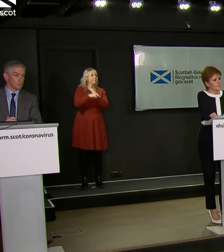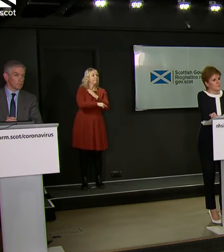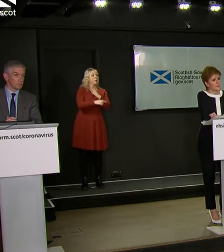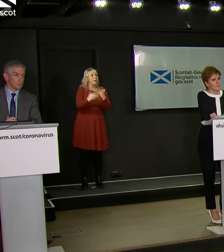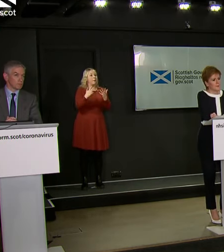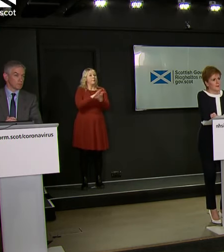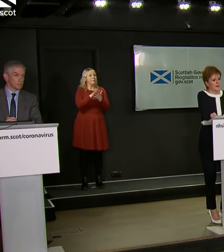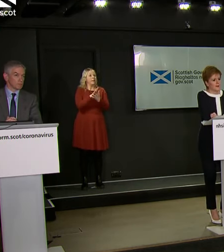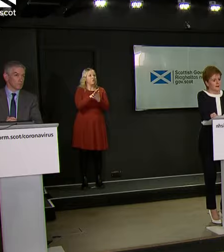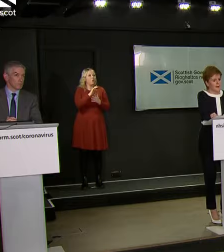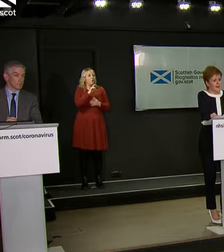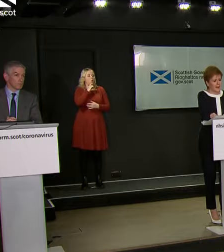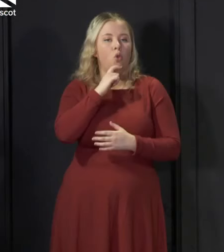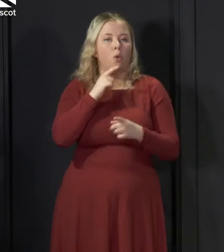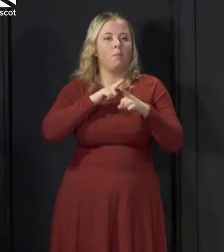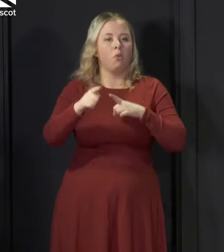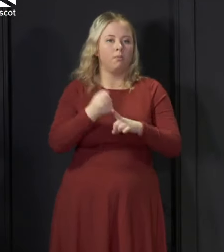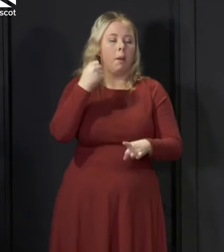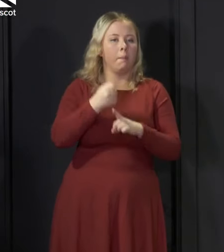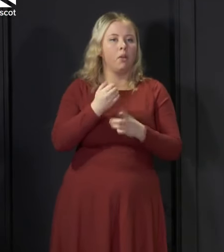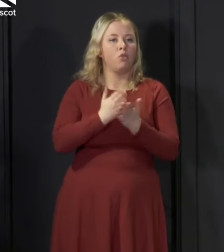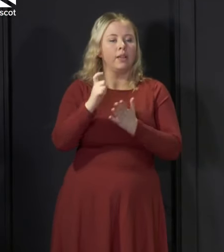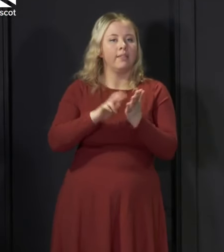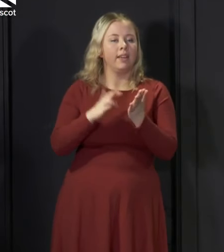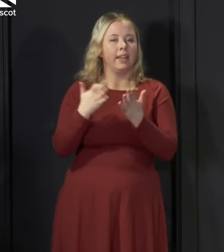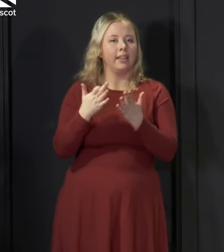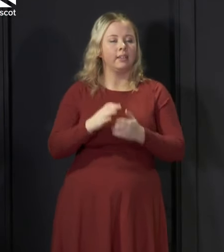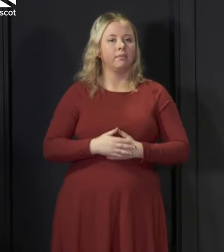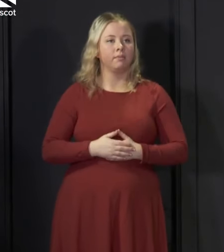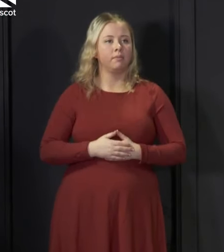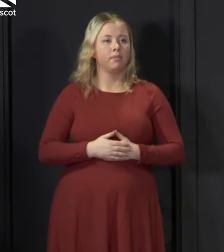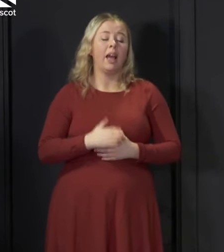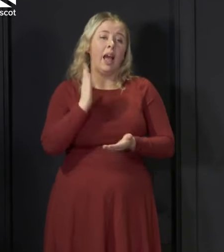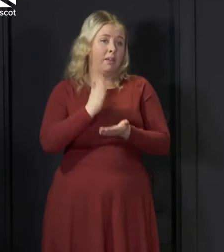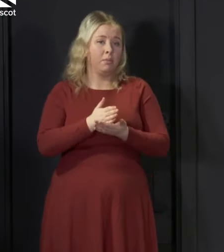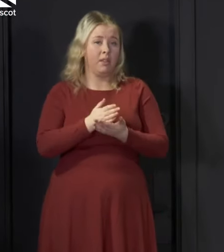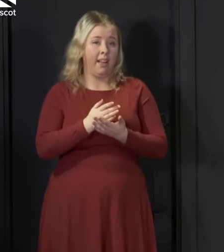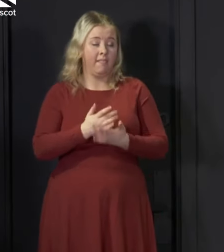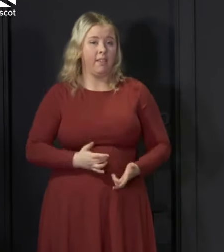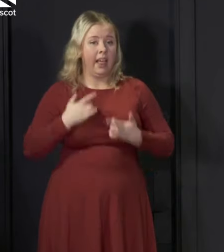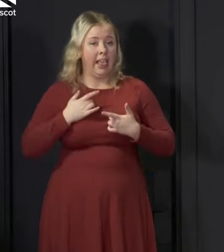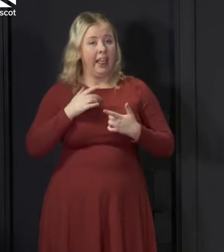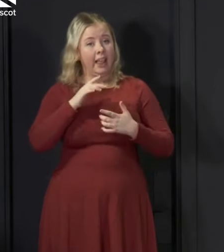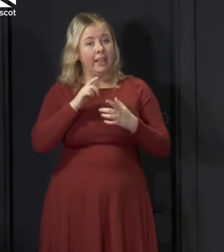is being worse hit by this virus. I absolutely think it is likely to be the case with this virus that people who are already